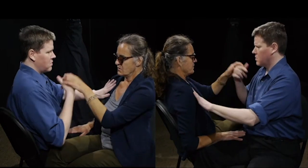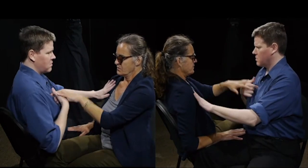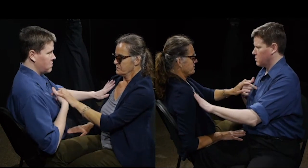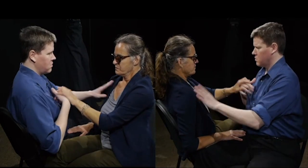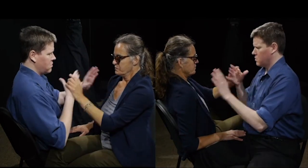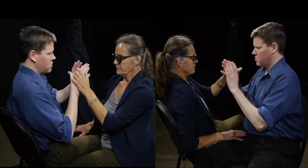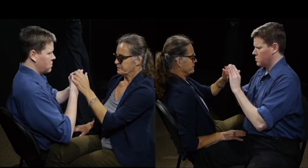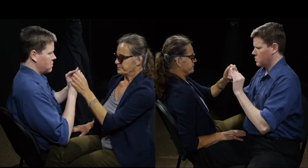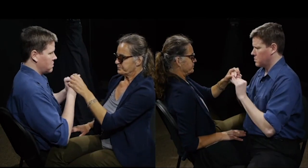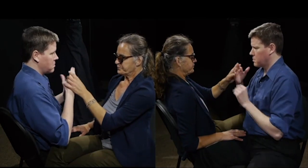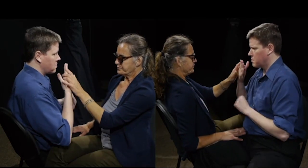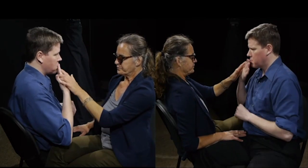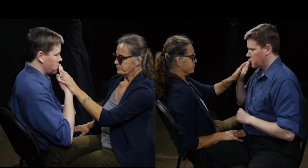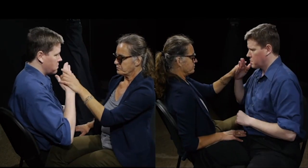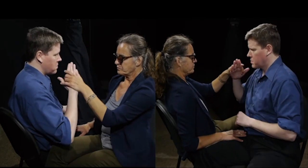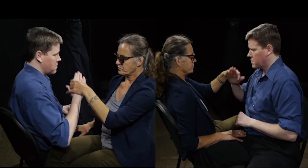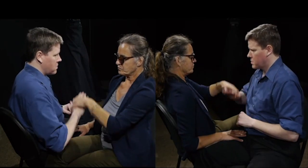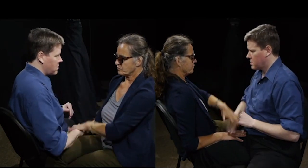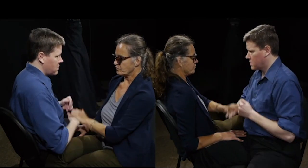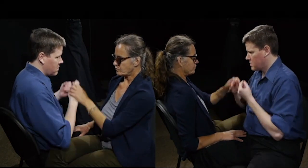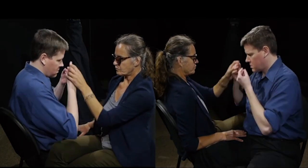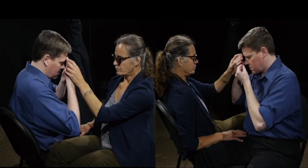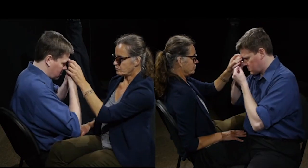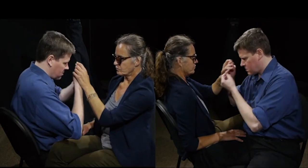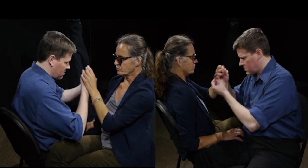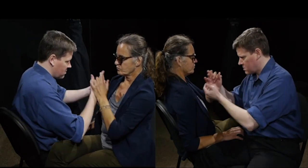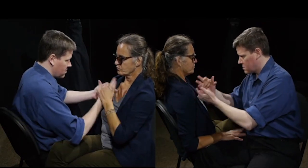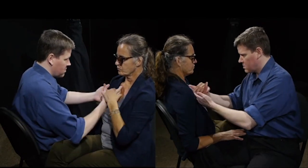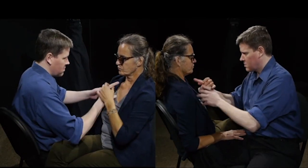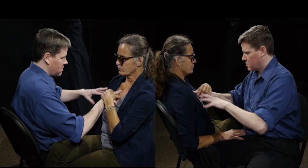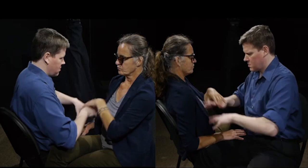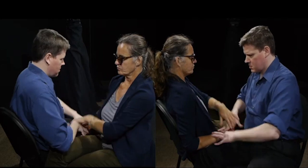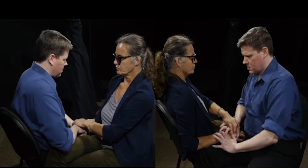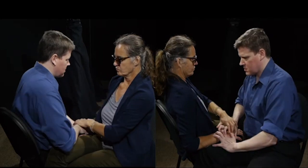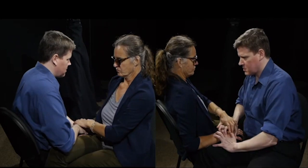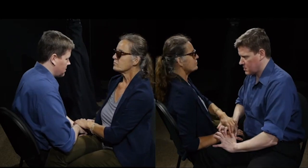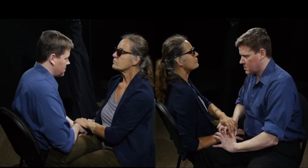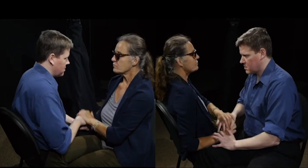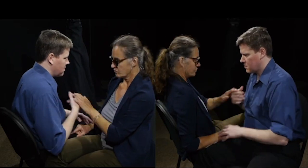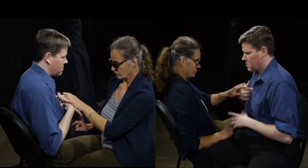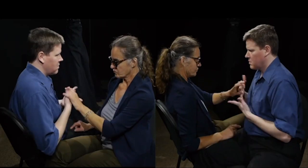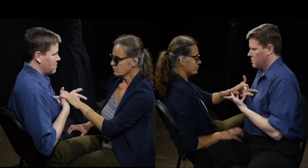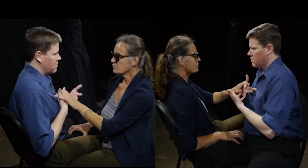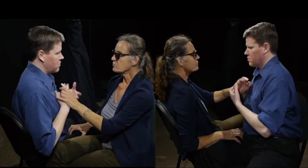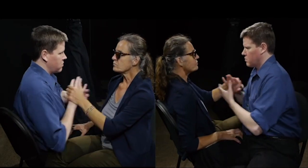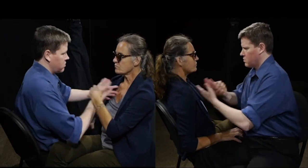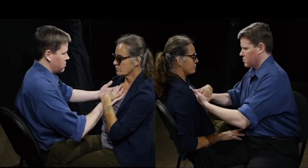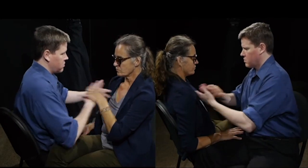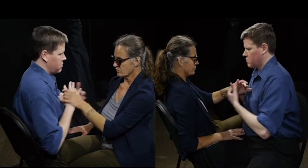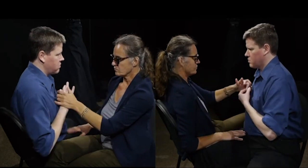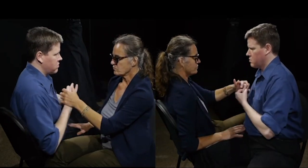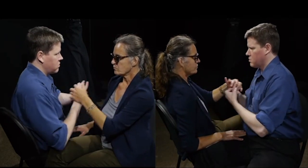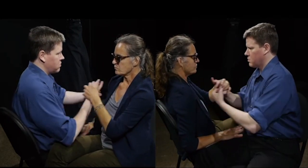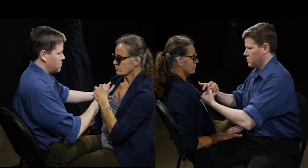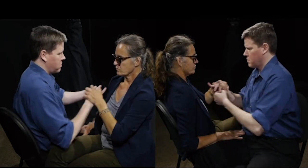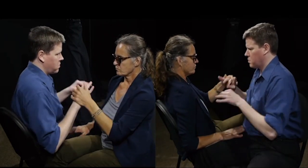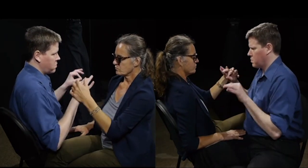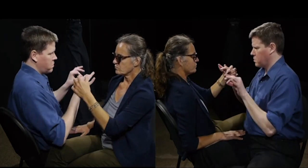that they're listening, which is called "backchanneling." This hand is how we communicate emotions and reactions. If I say something in jest,